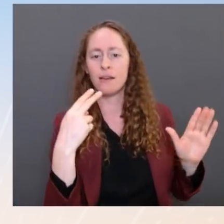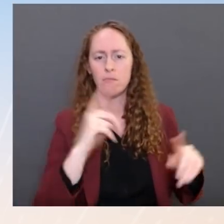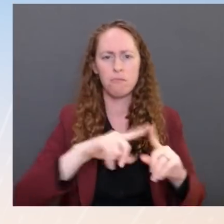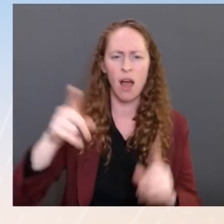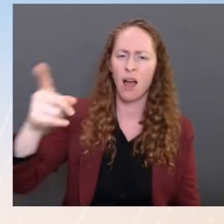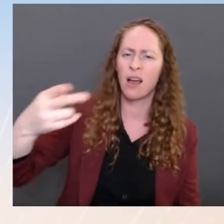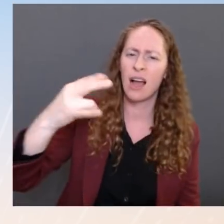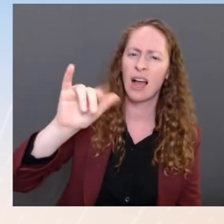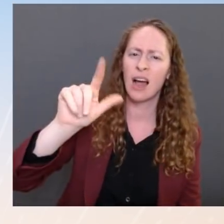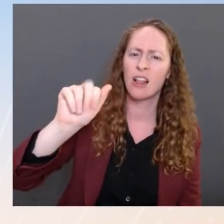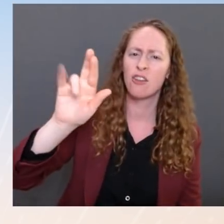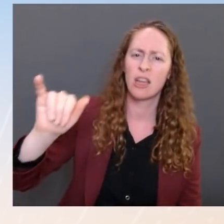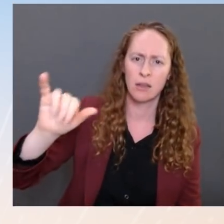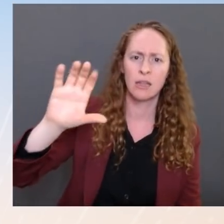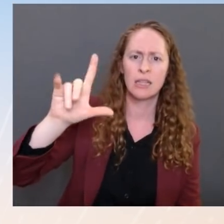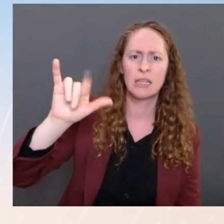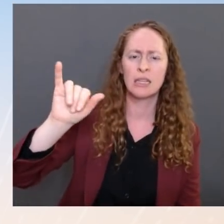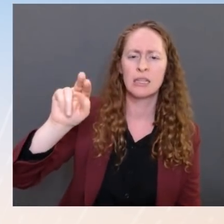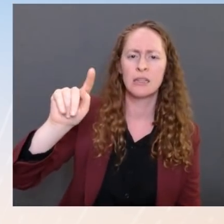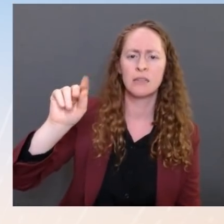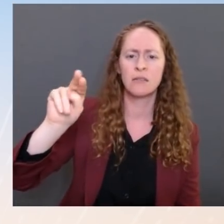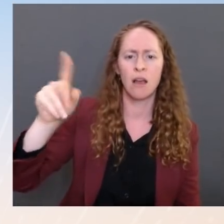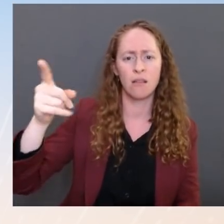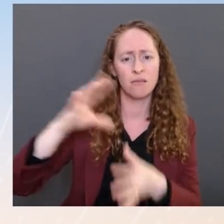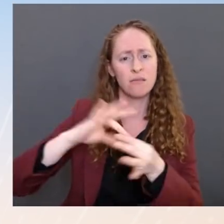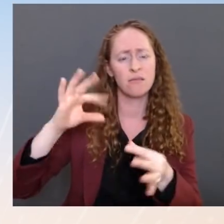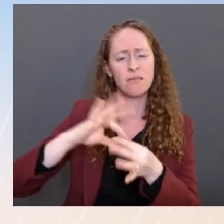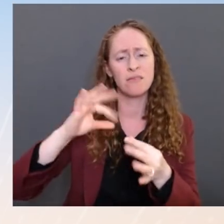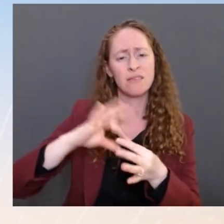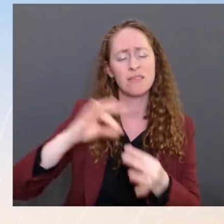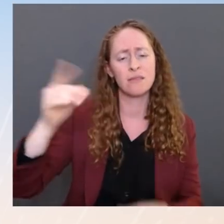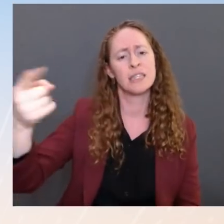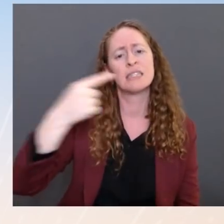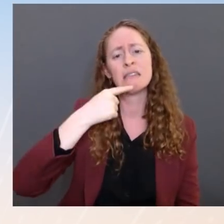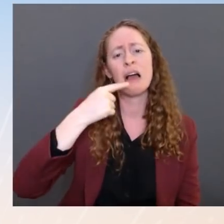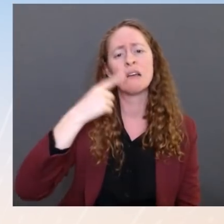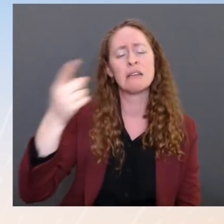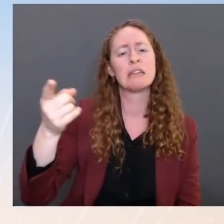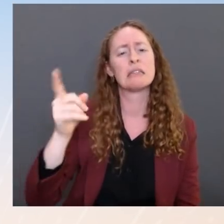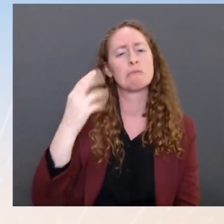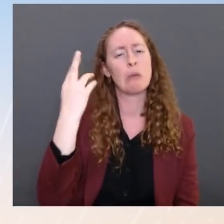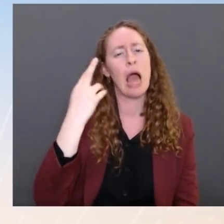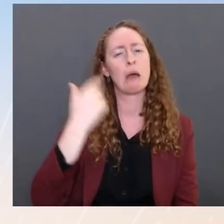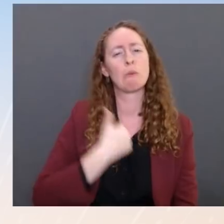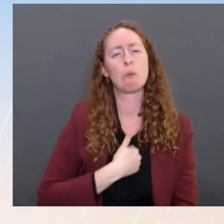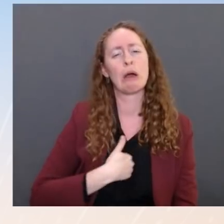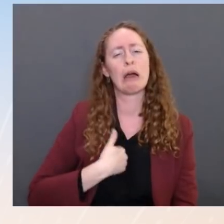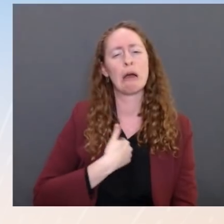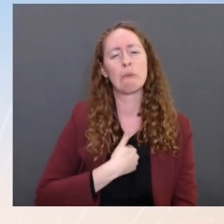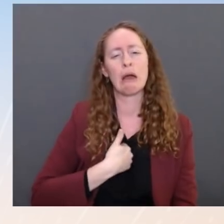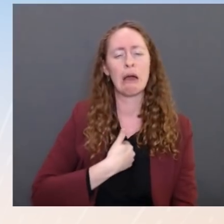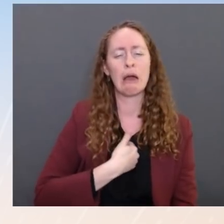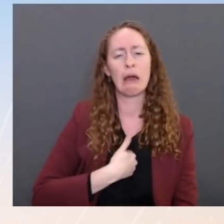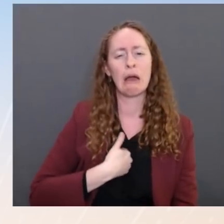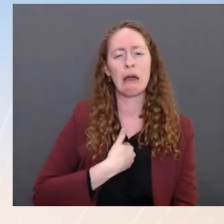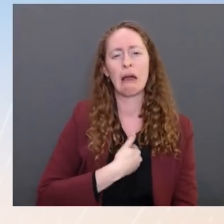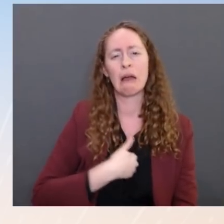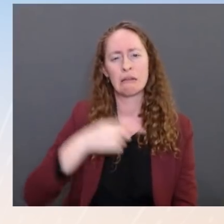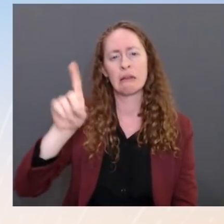who couldn't be redeemed. And considering that Trump got 74 million votes in the last election, I'm just wondering if this is the best strategy for Biden